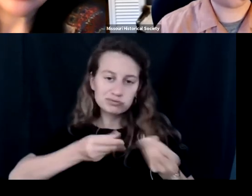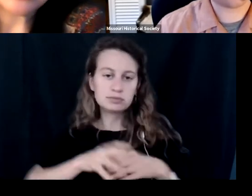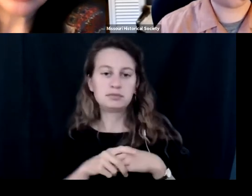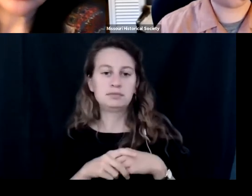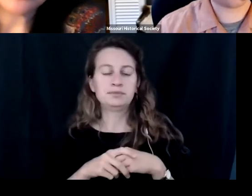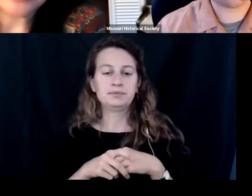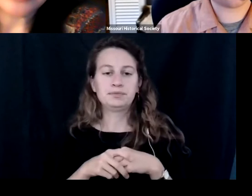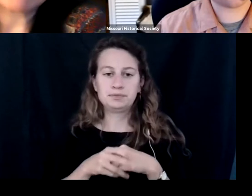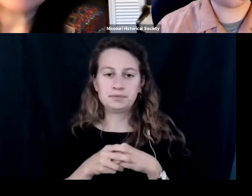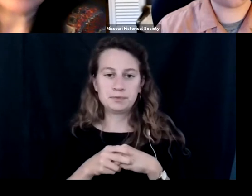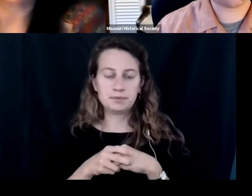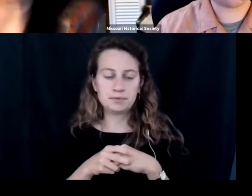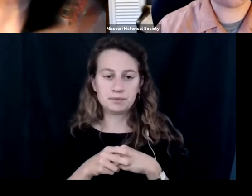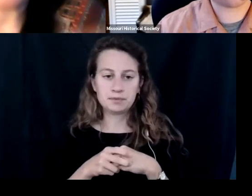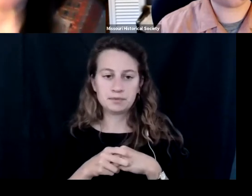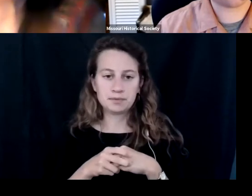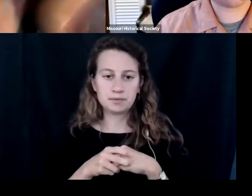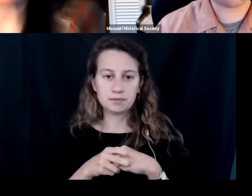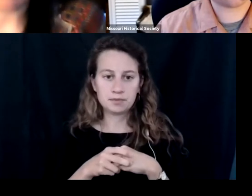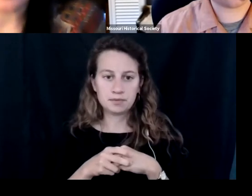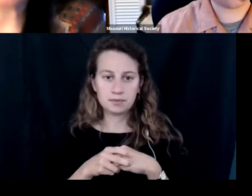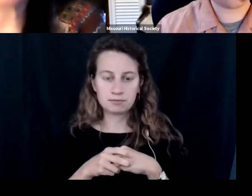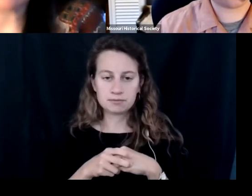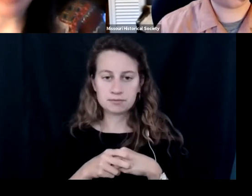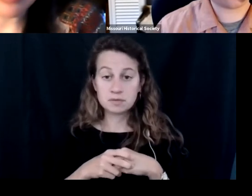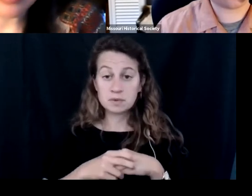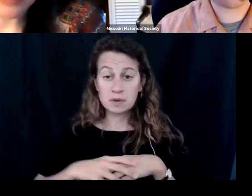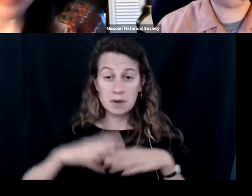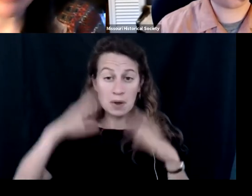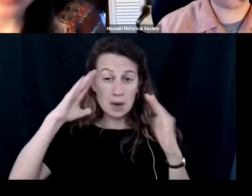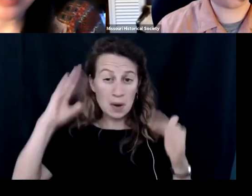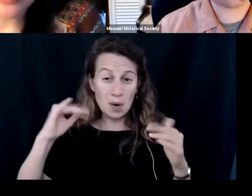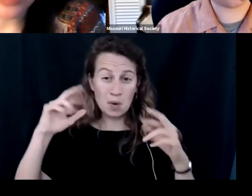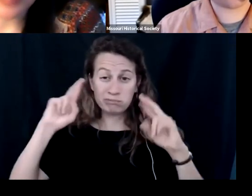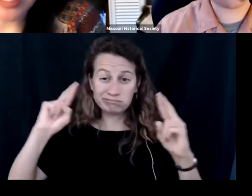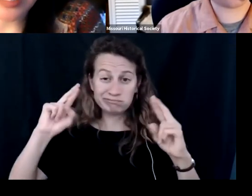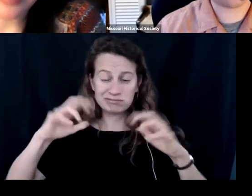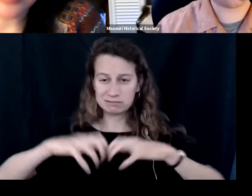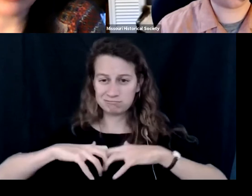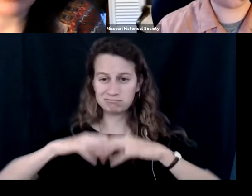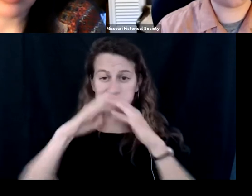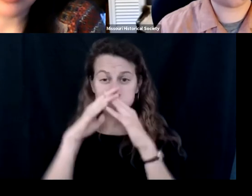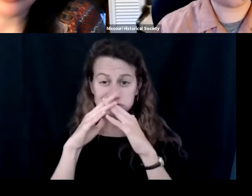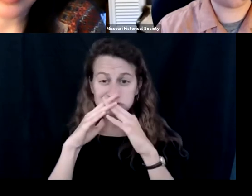though they were, you know, likely the only Japanese people in their schools, or, you know, in their churches or in the